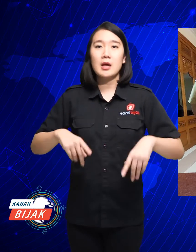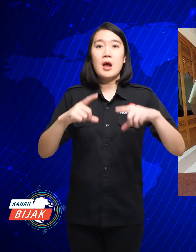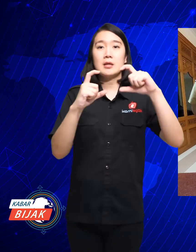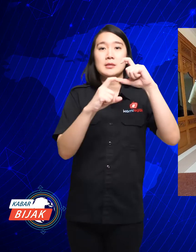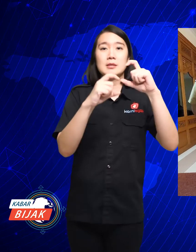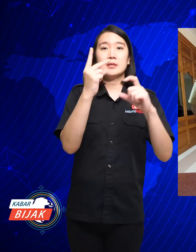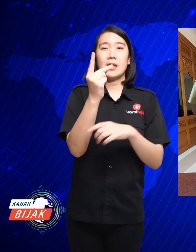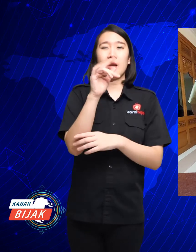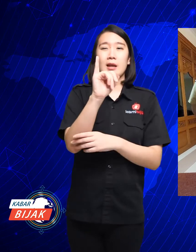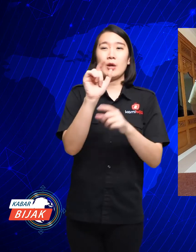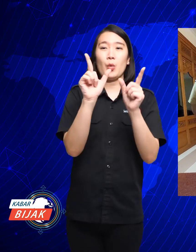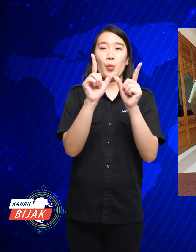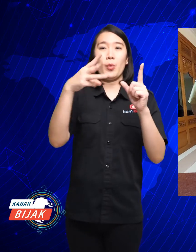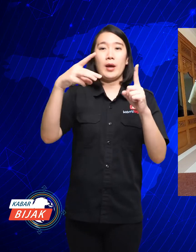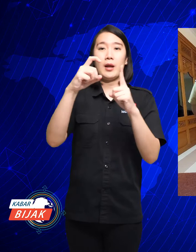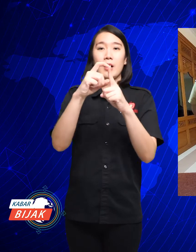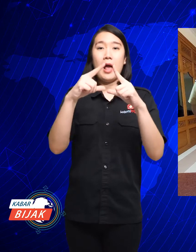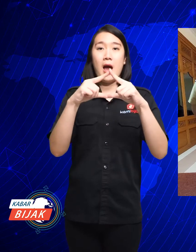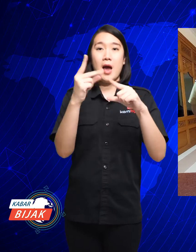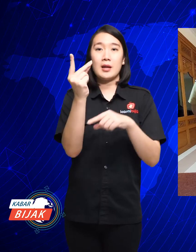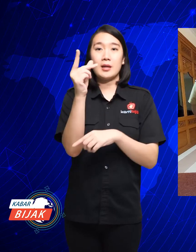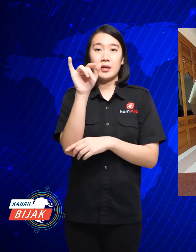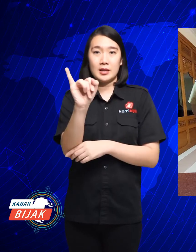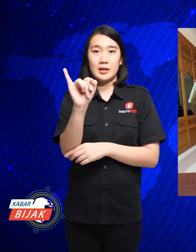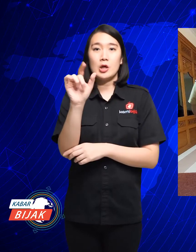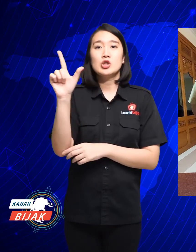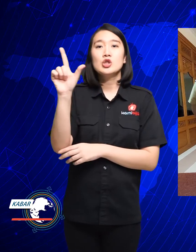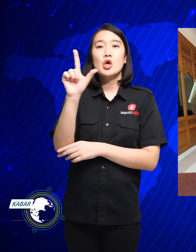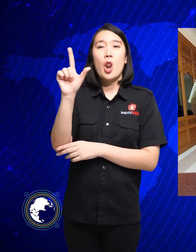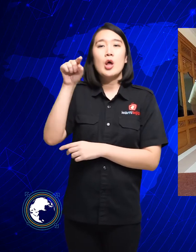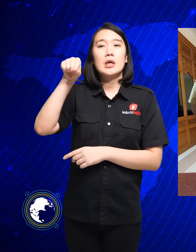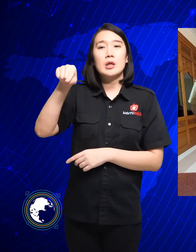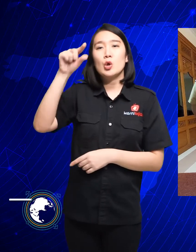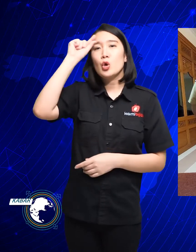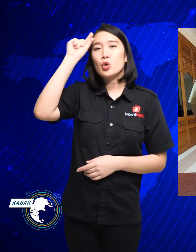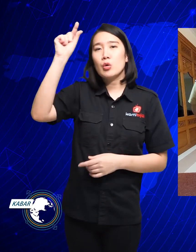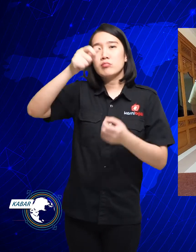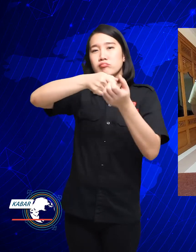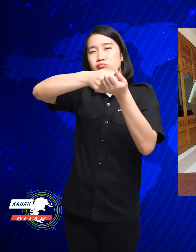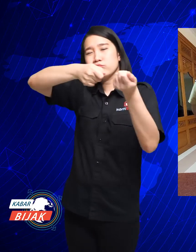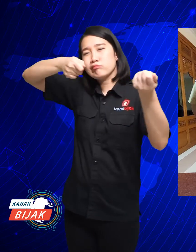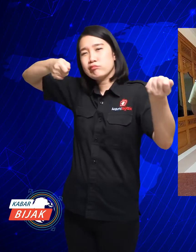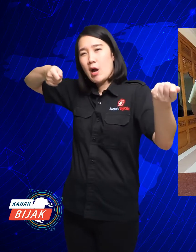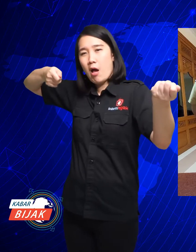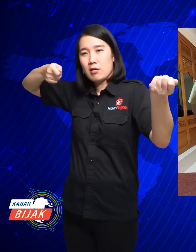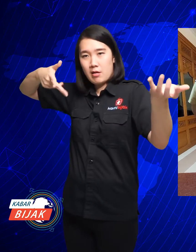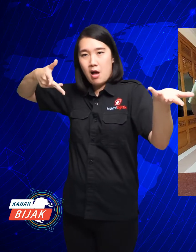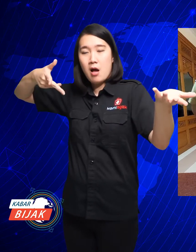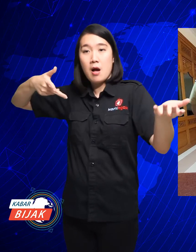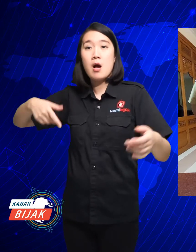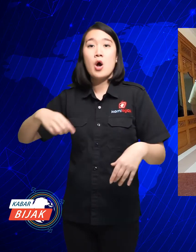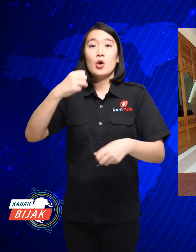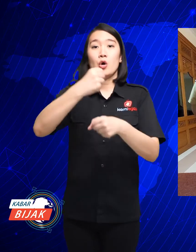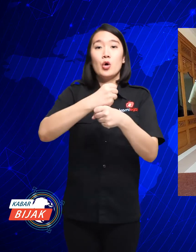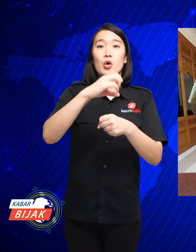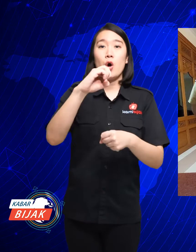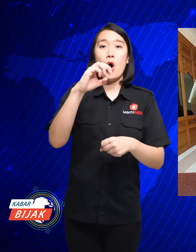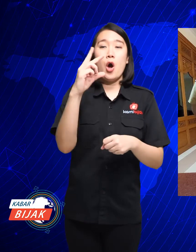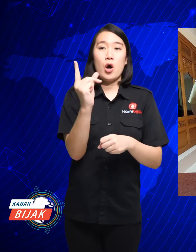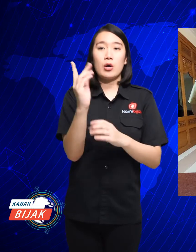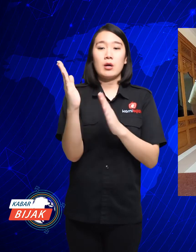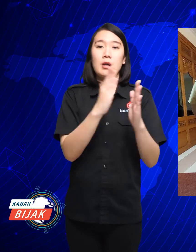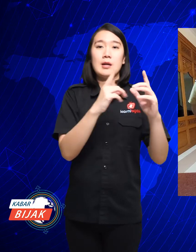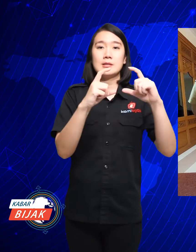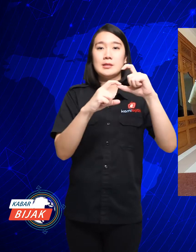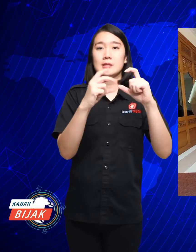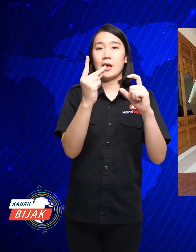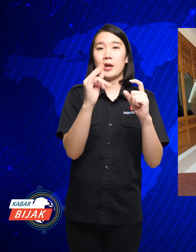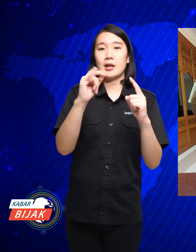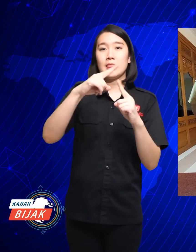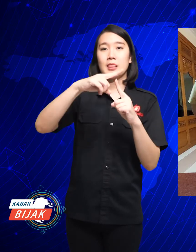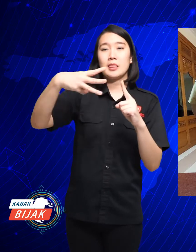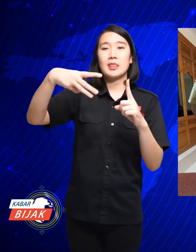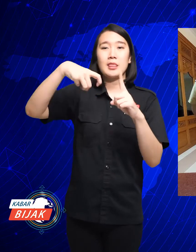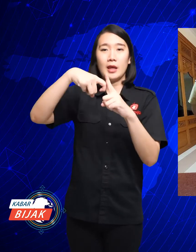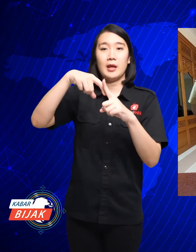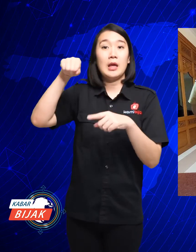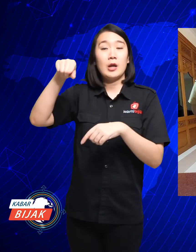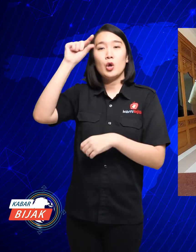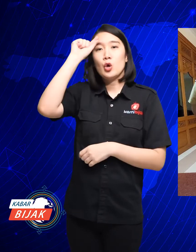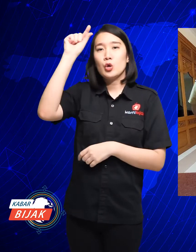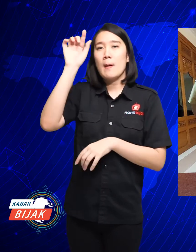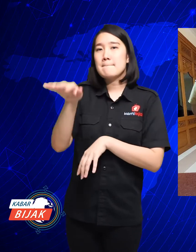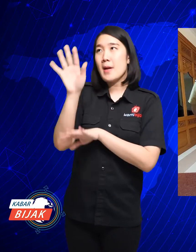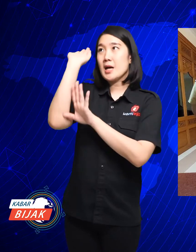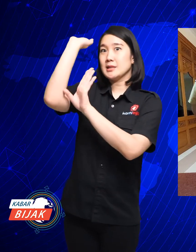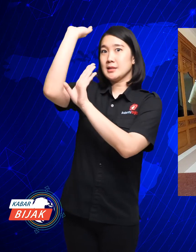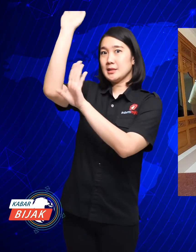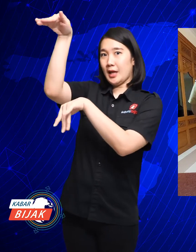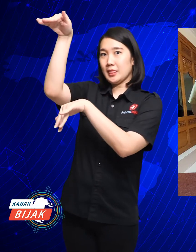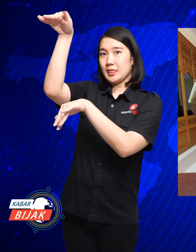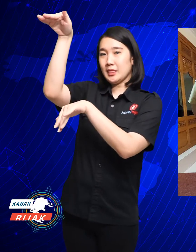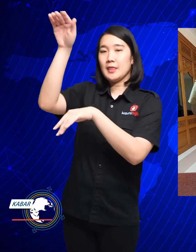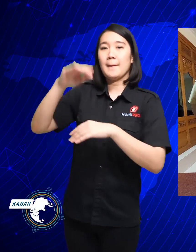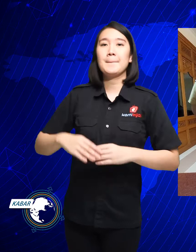Sriwedari Solo for archery, Gor Sritek for basketball,